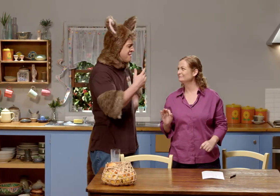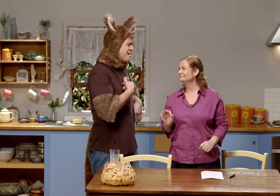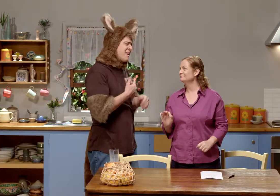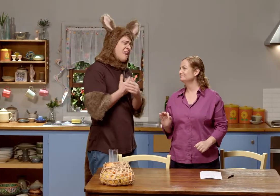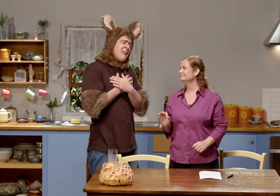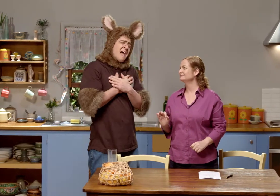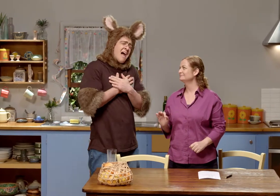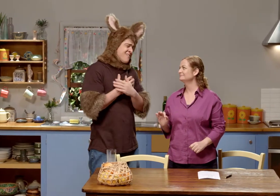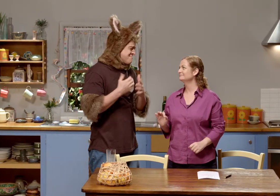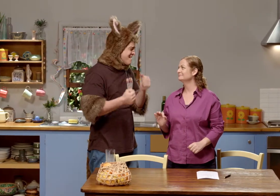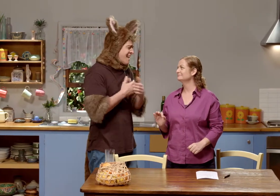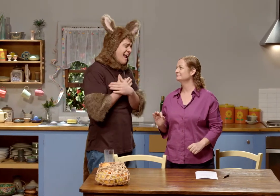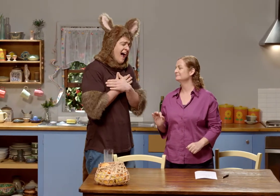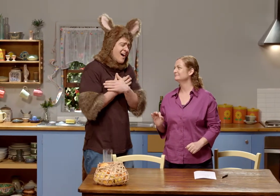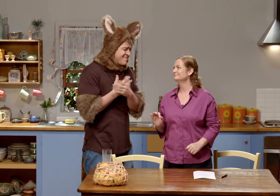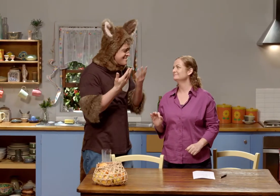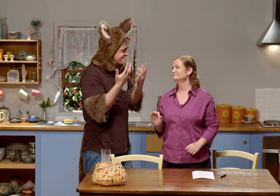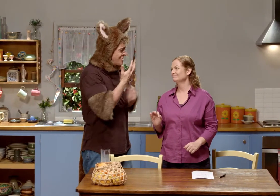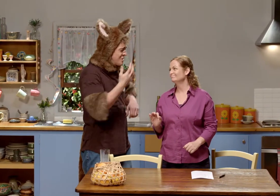Sorry Sally, but I love milk.